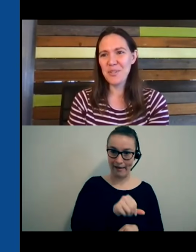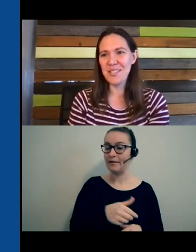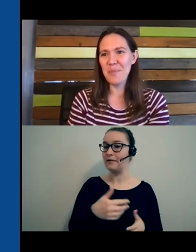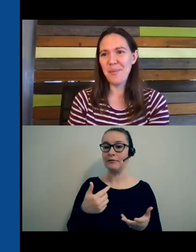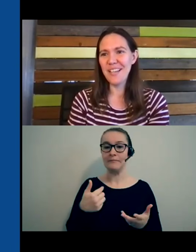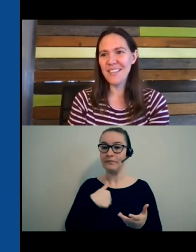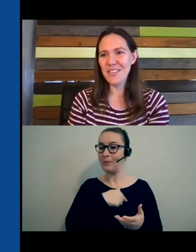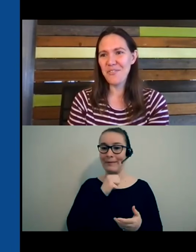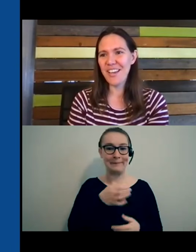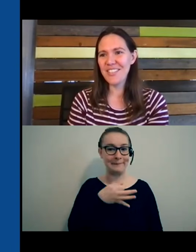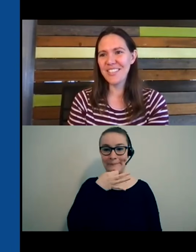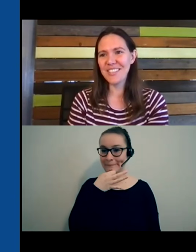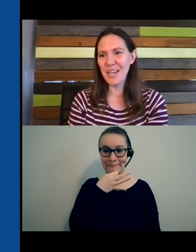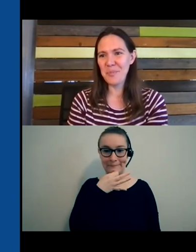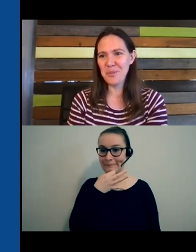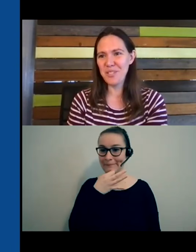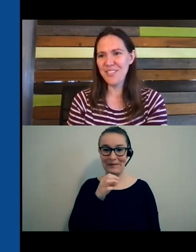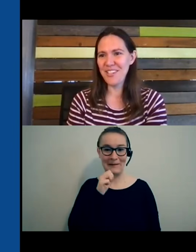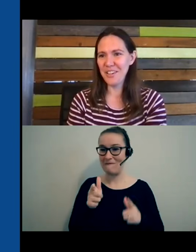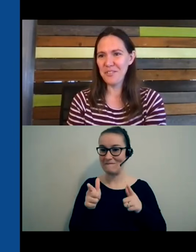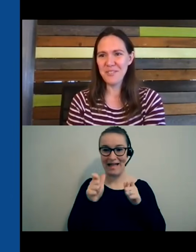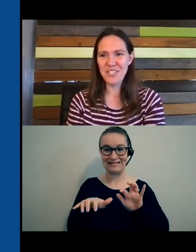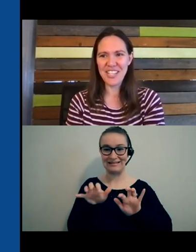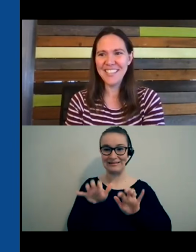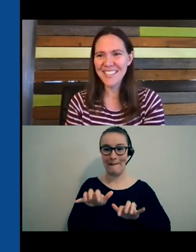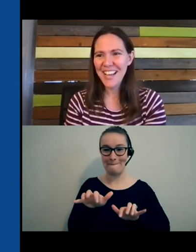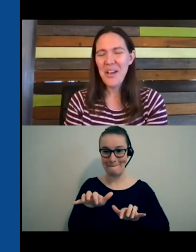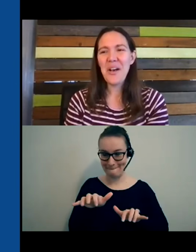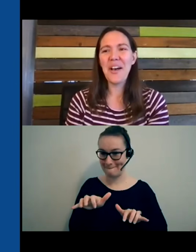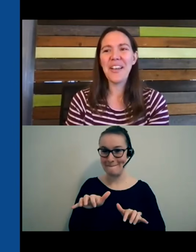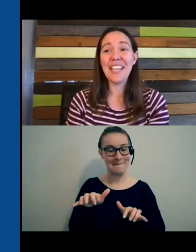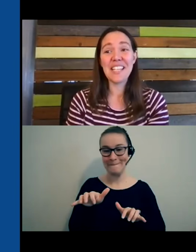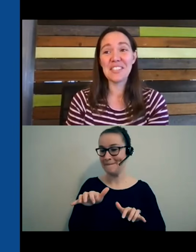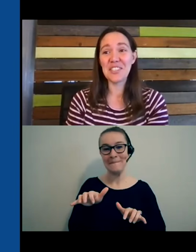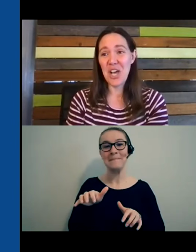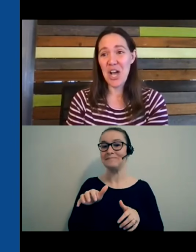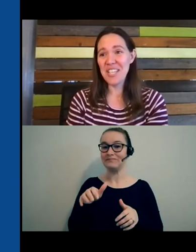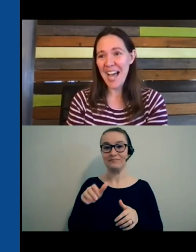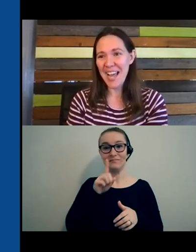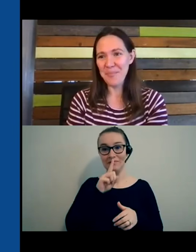and maybe not the fastest typers with stenography machines, it takes us a long time.